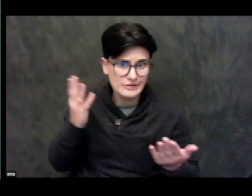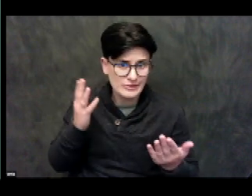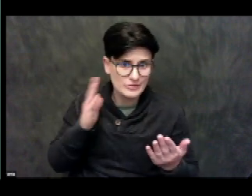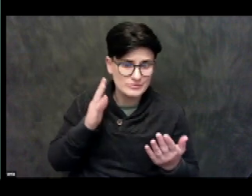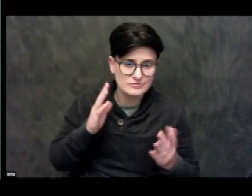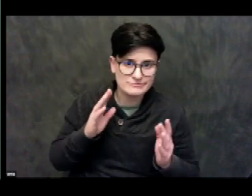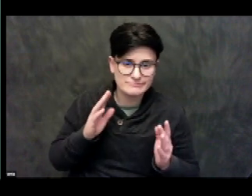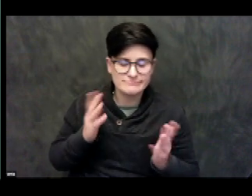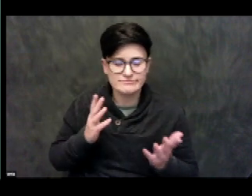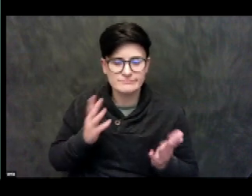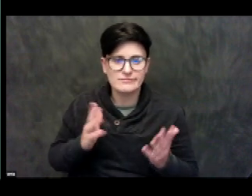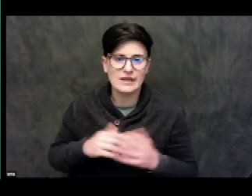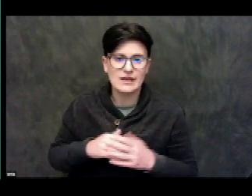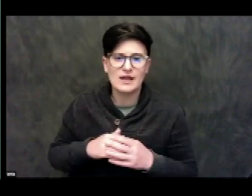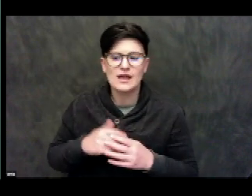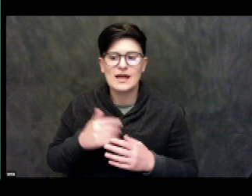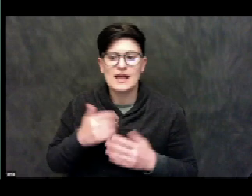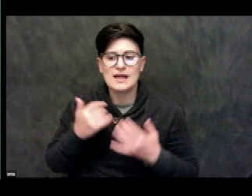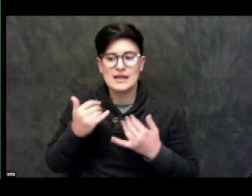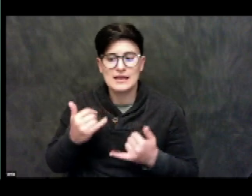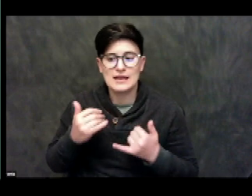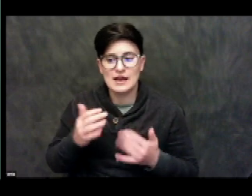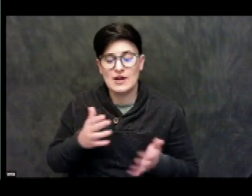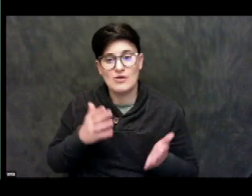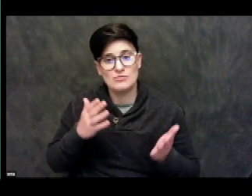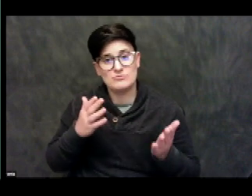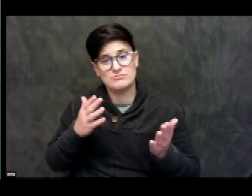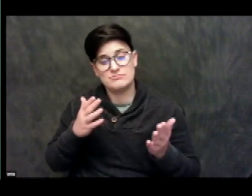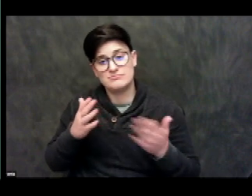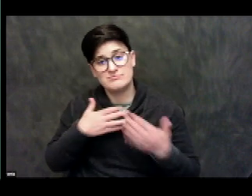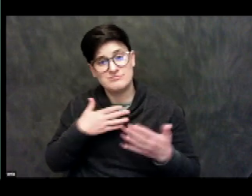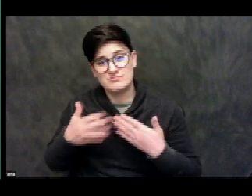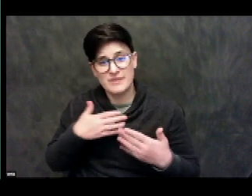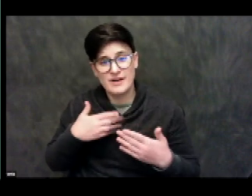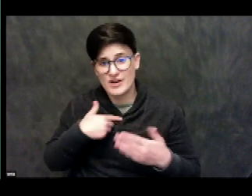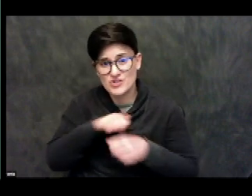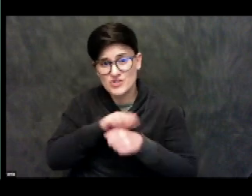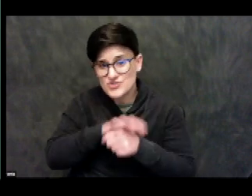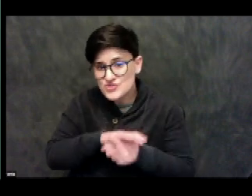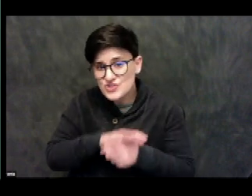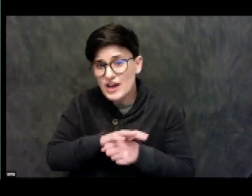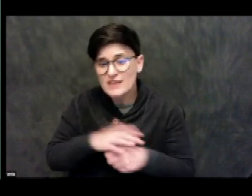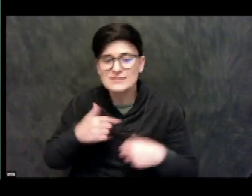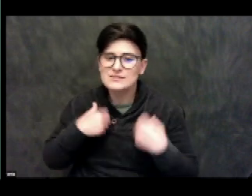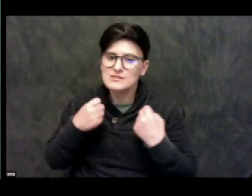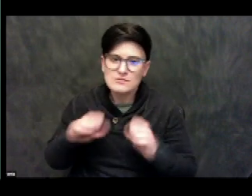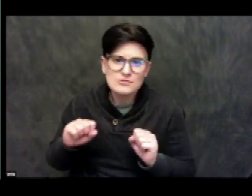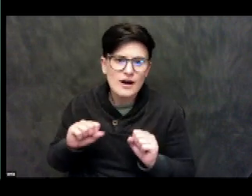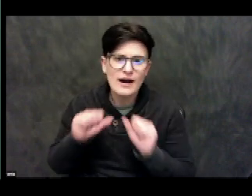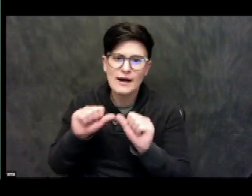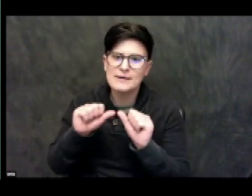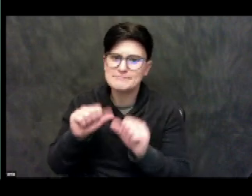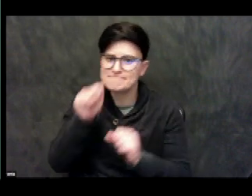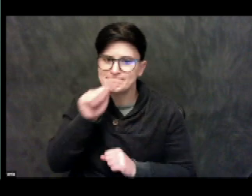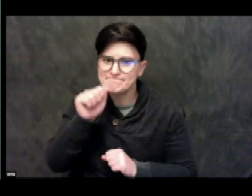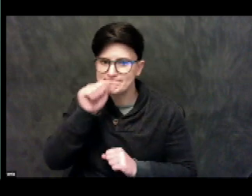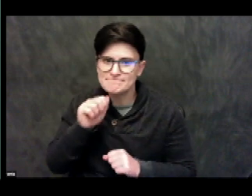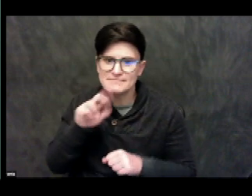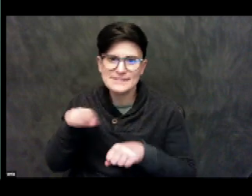I was still trying to do things as natural as I could. Just be as healthy as I could knowing that I was going to have